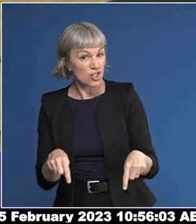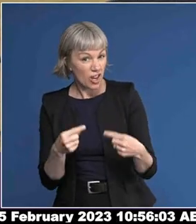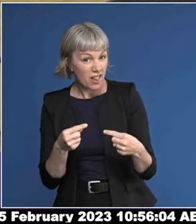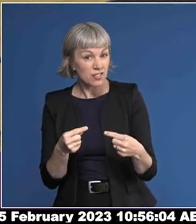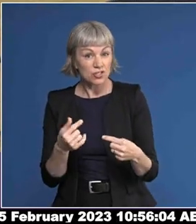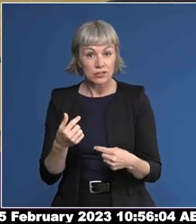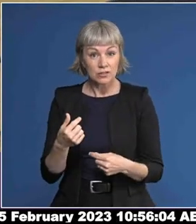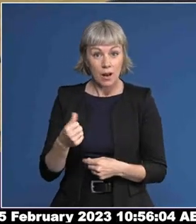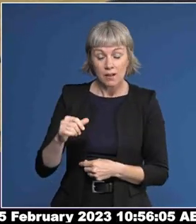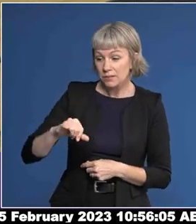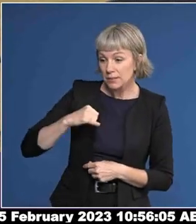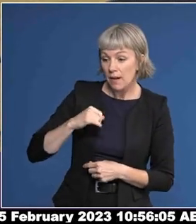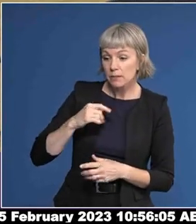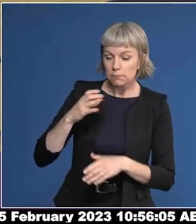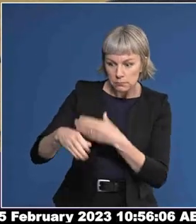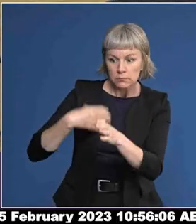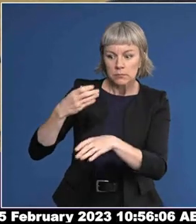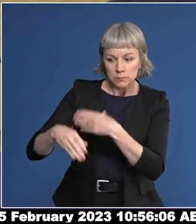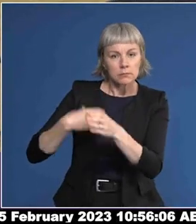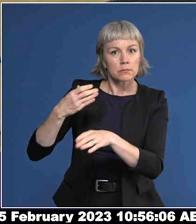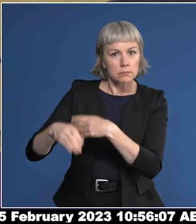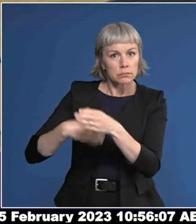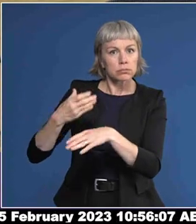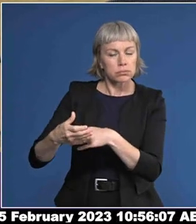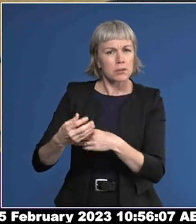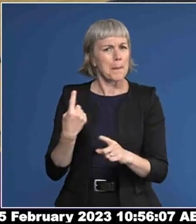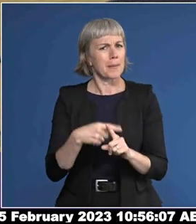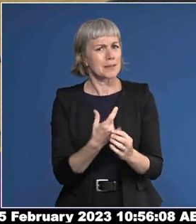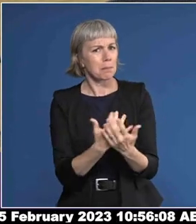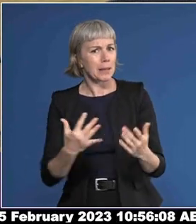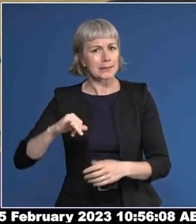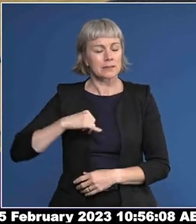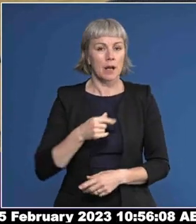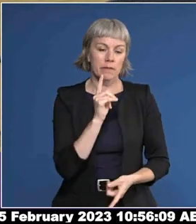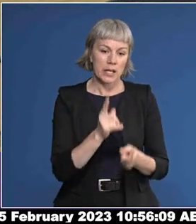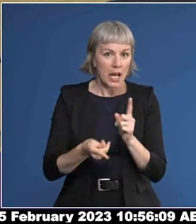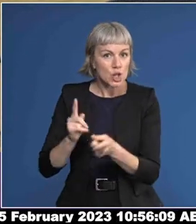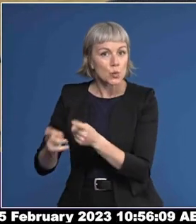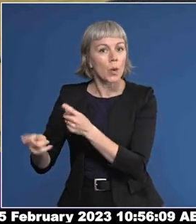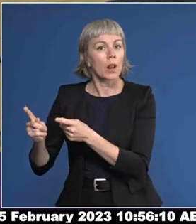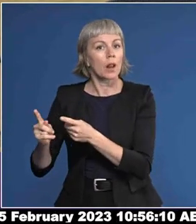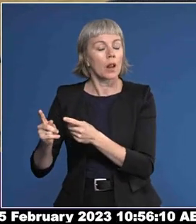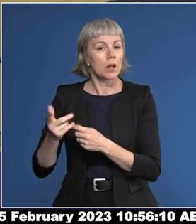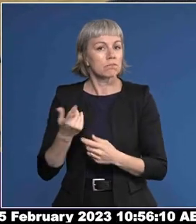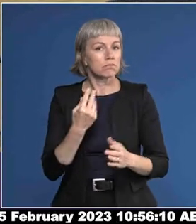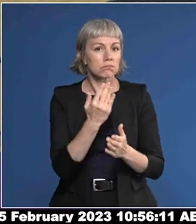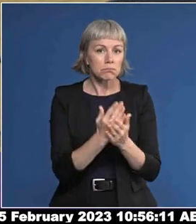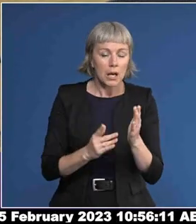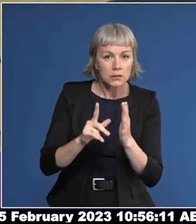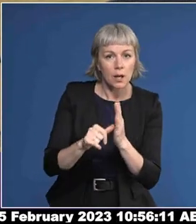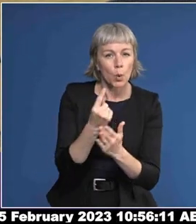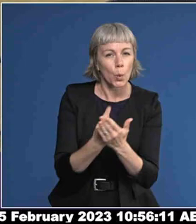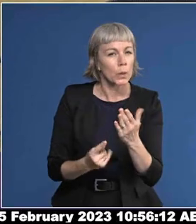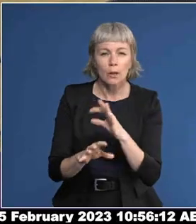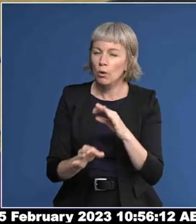staff, a high level of casual and part-time staff, in ensuring that the training is